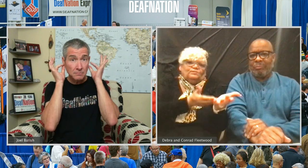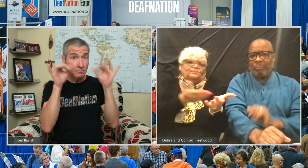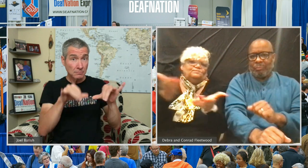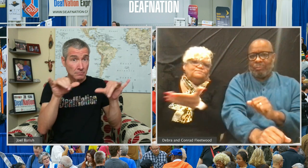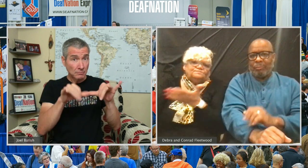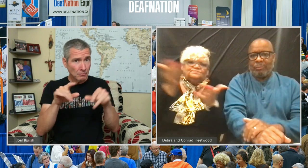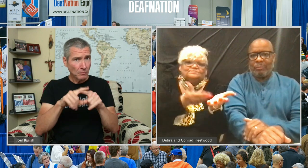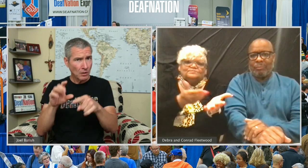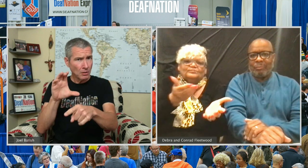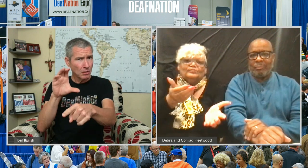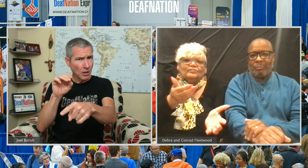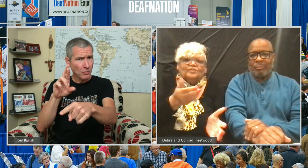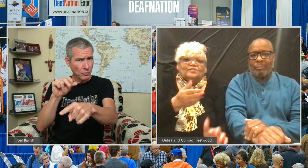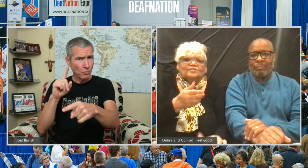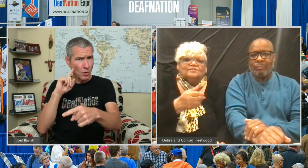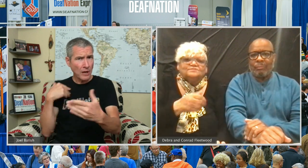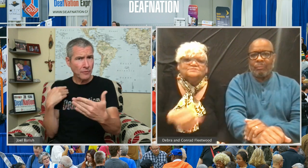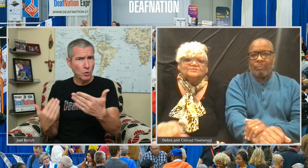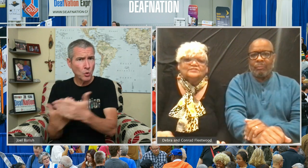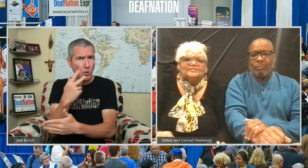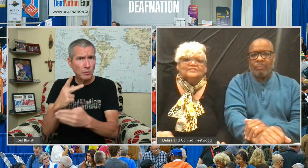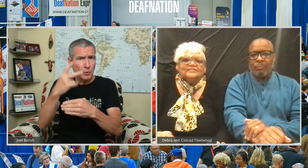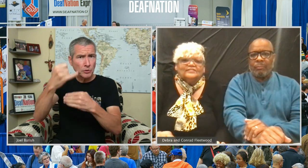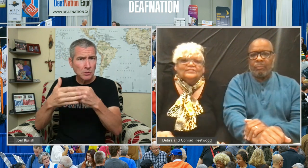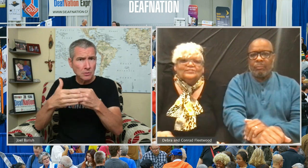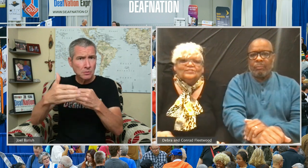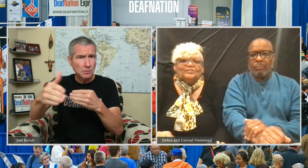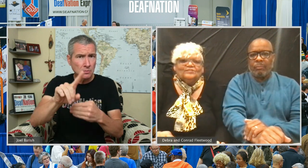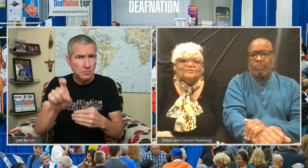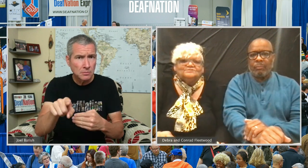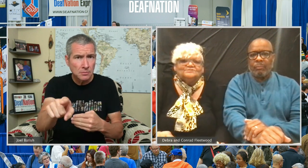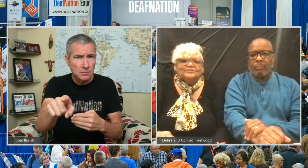Earrings are the same, but Conrad will have a new project up ahead?